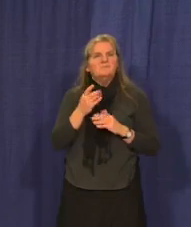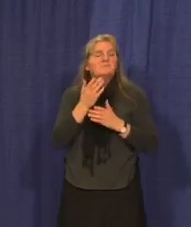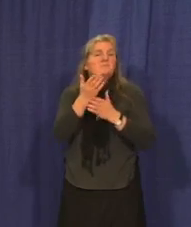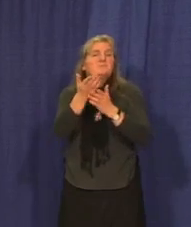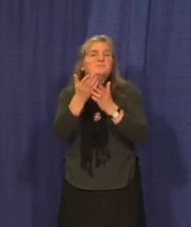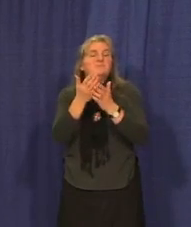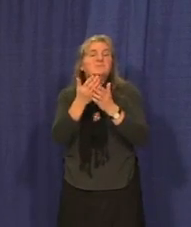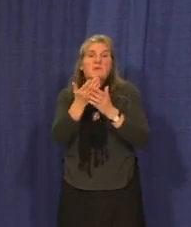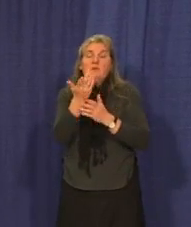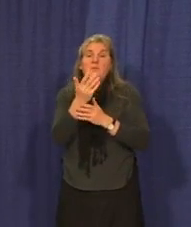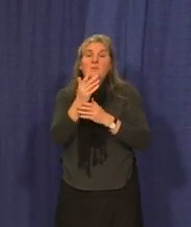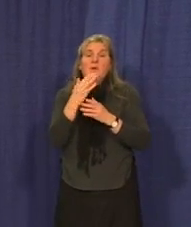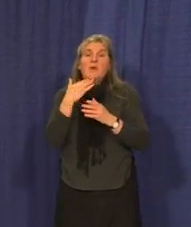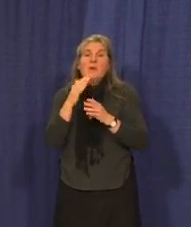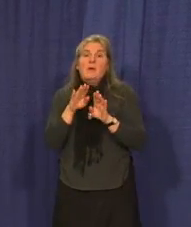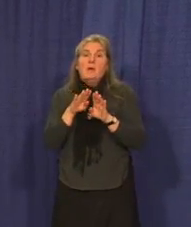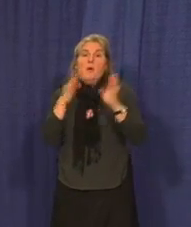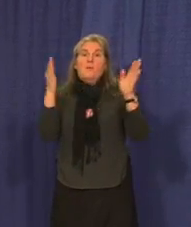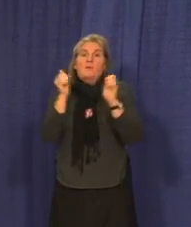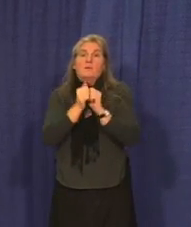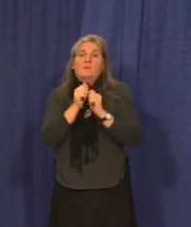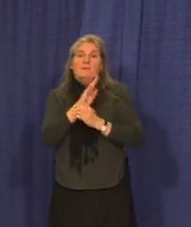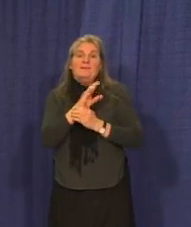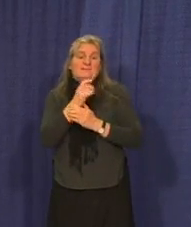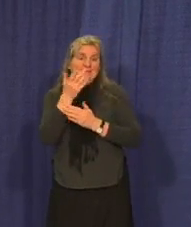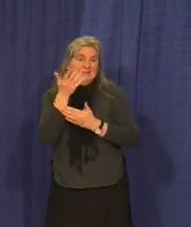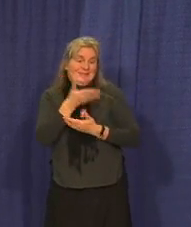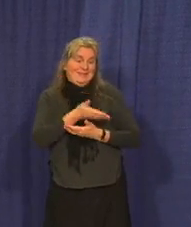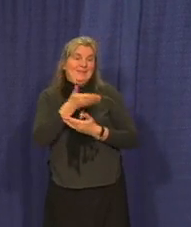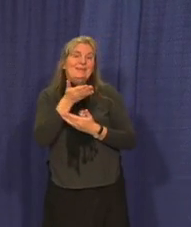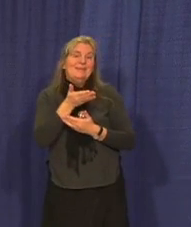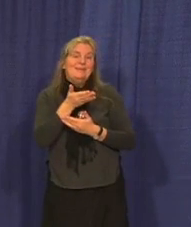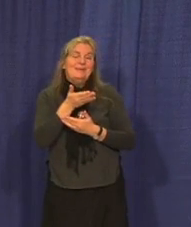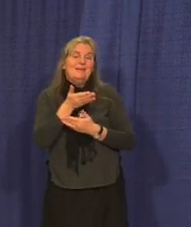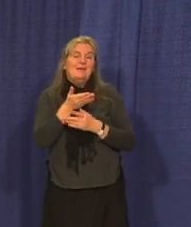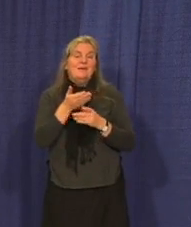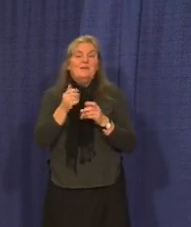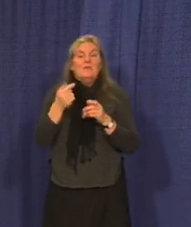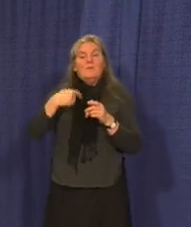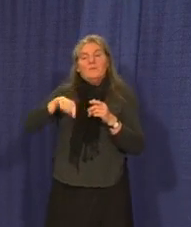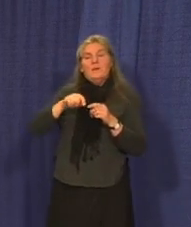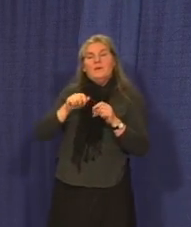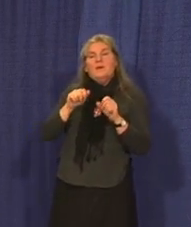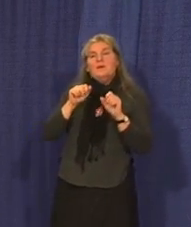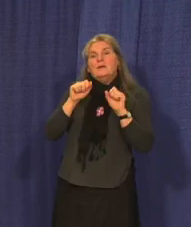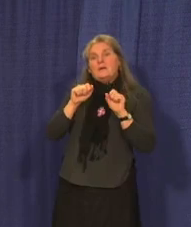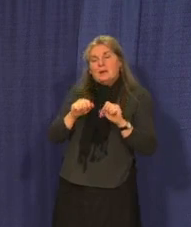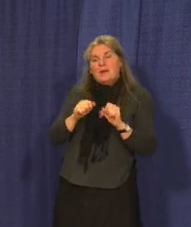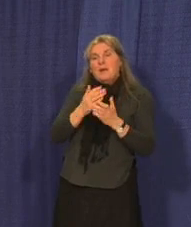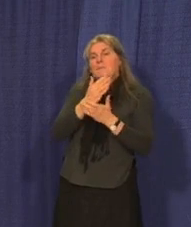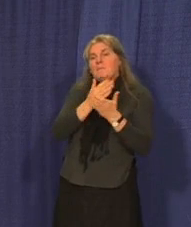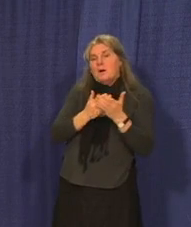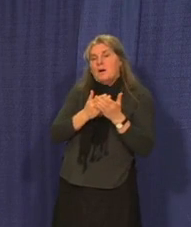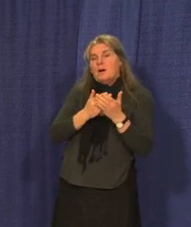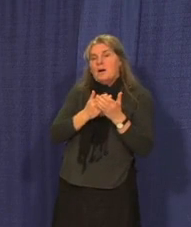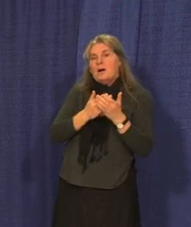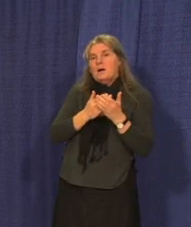already opened up, like BC for example, we could have certain